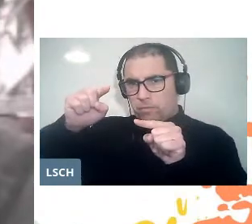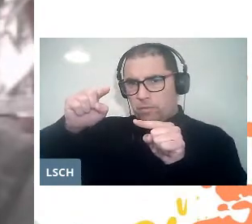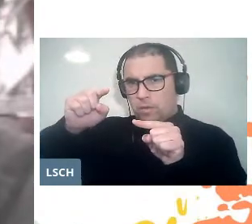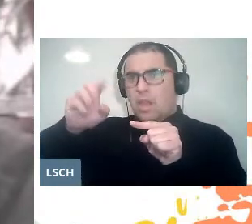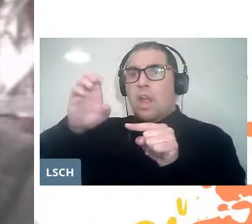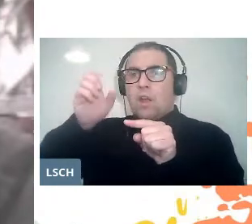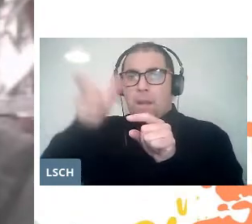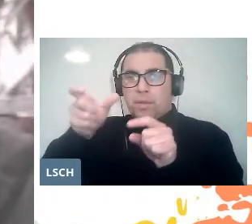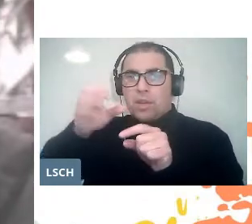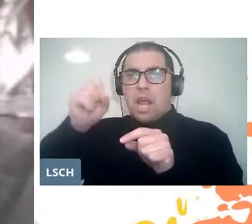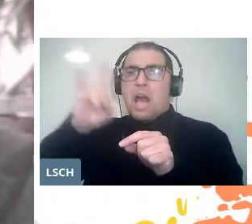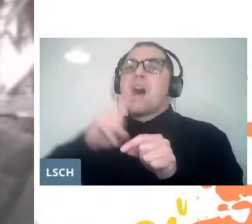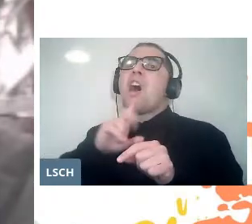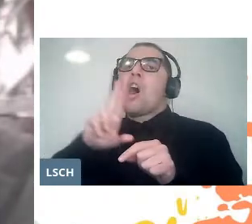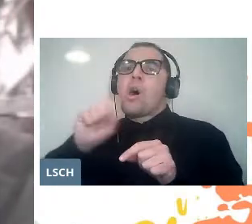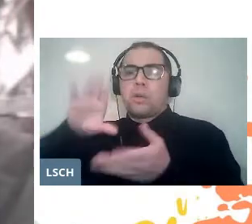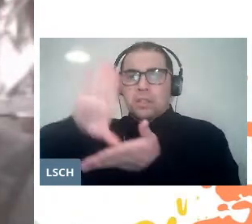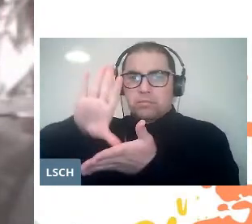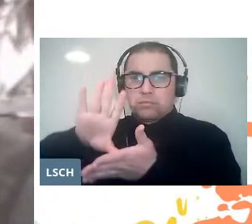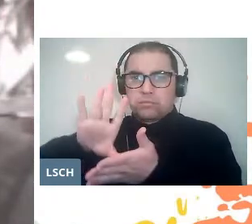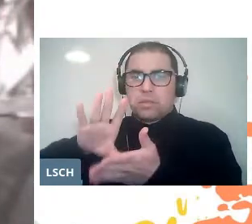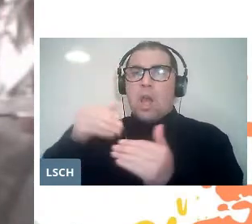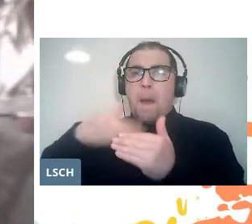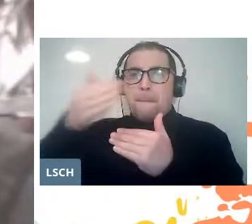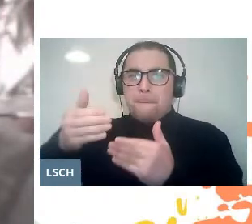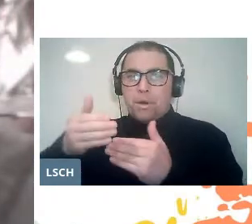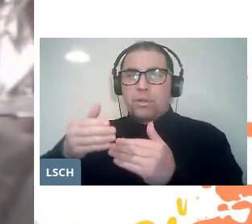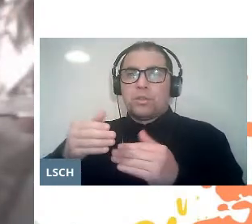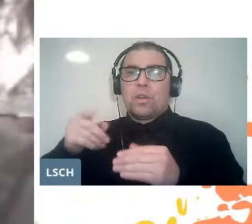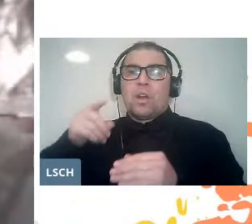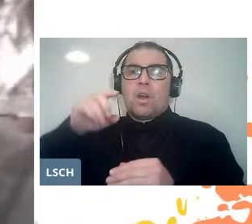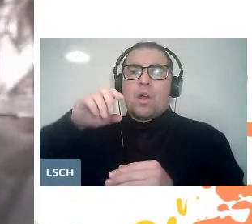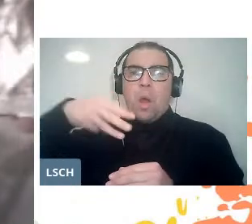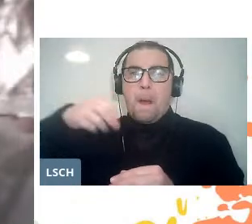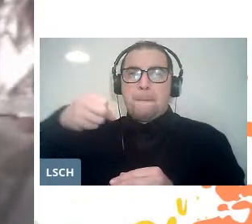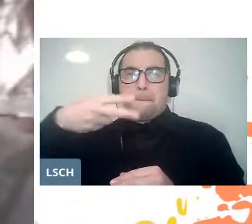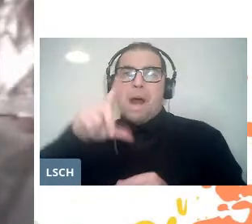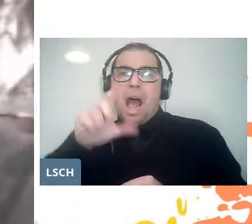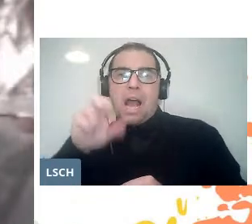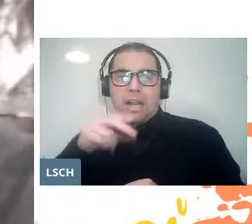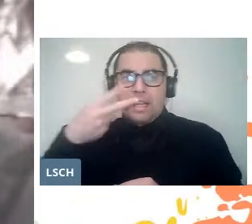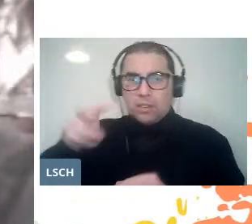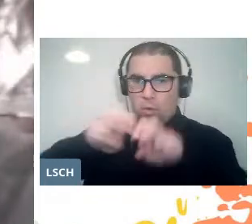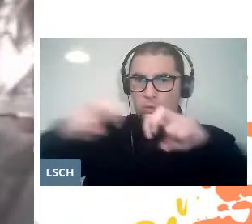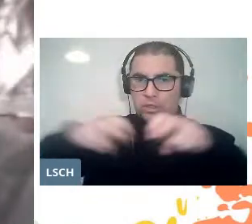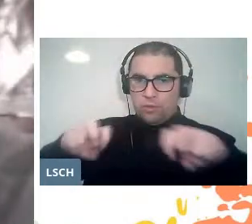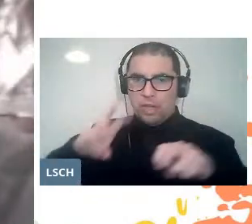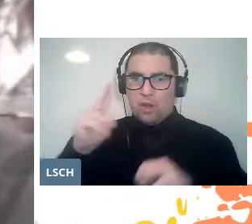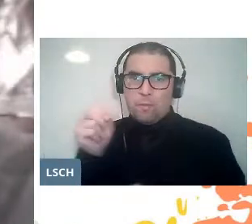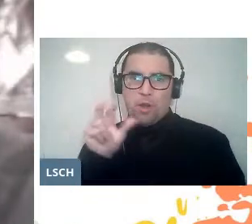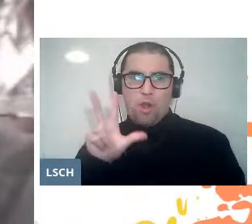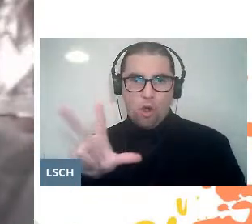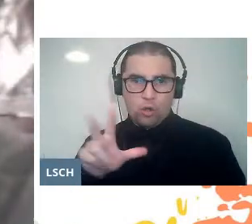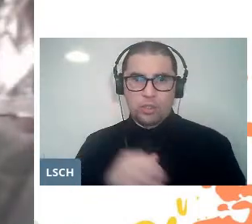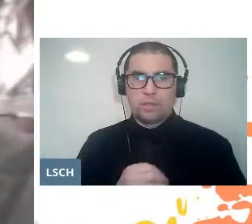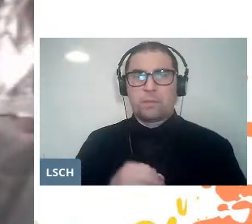emblem of post-romanticism Gustav Mahler and his symphony No. 8, in E flat major,